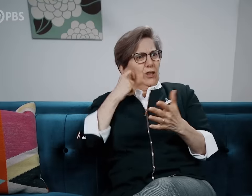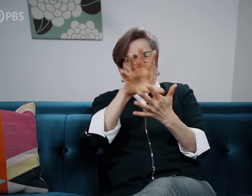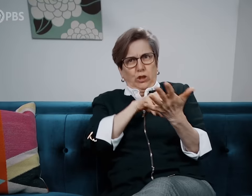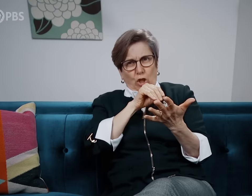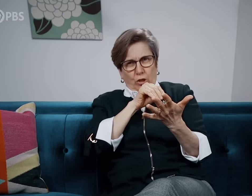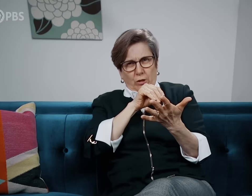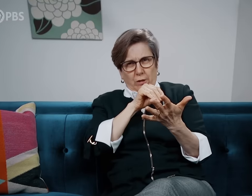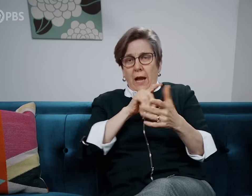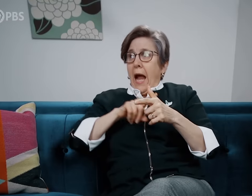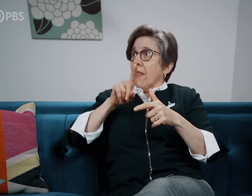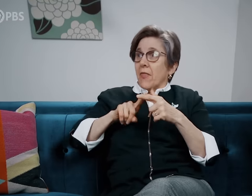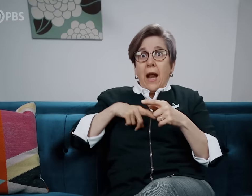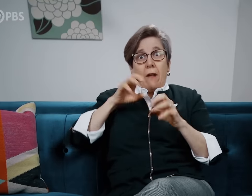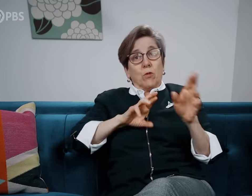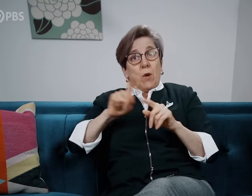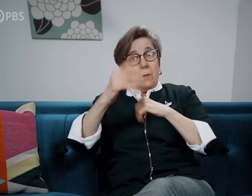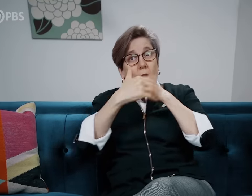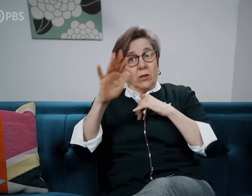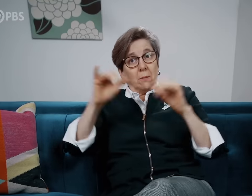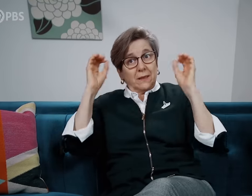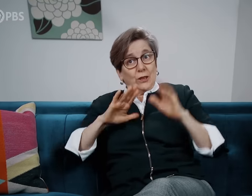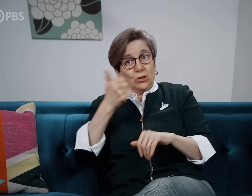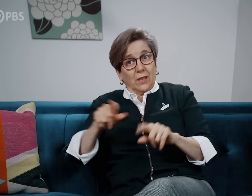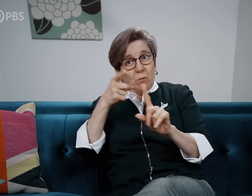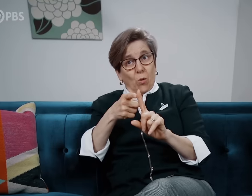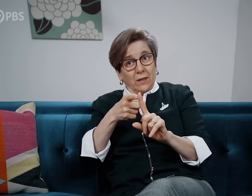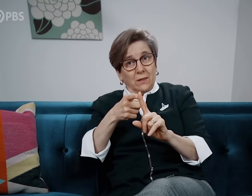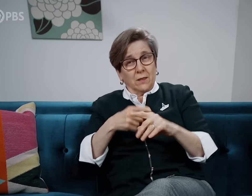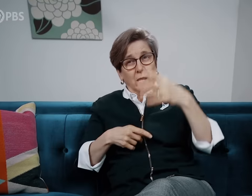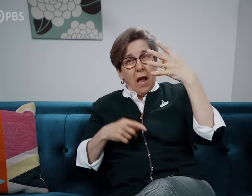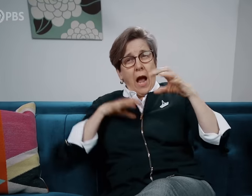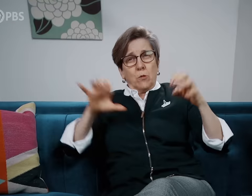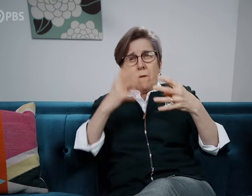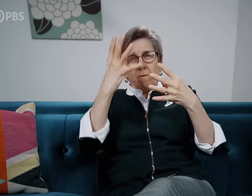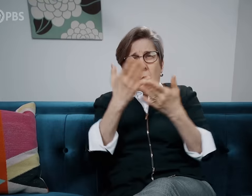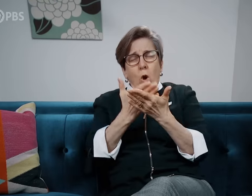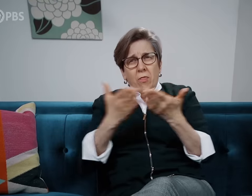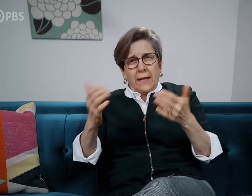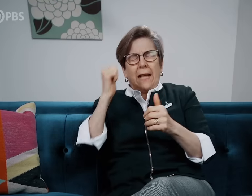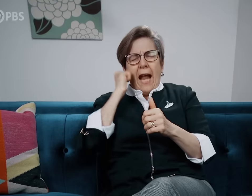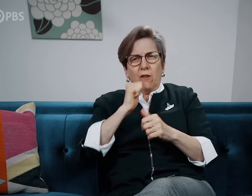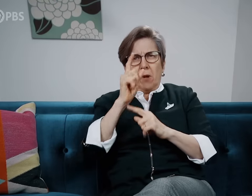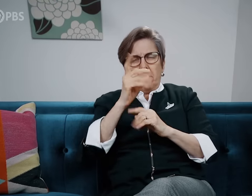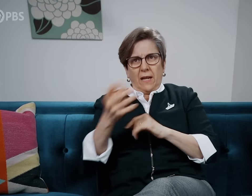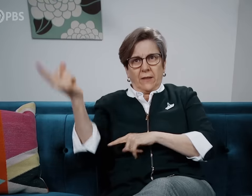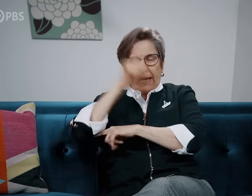And then I have to be ready to be called on by the teacher at any point in time. So I was doing four separate functions every minute of every single day,